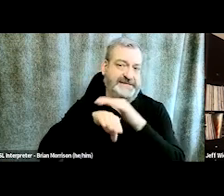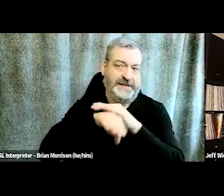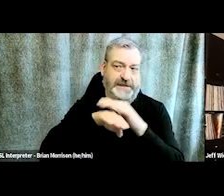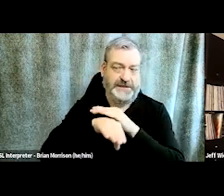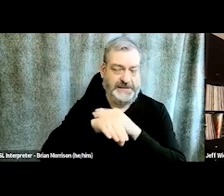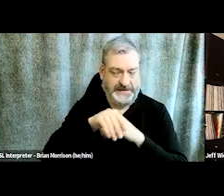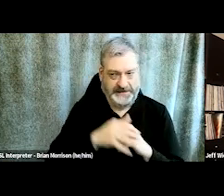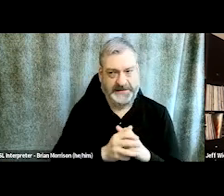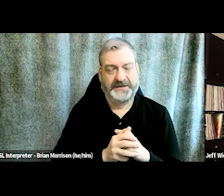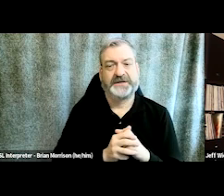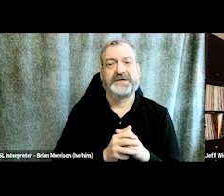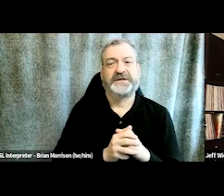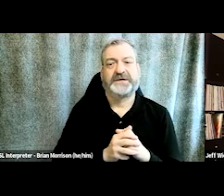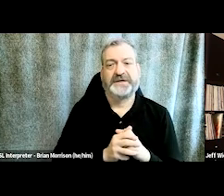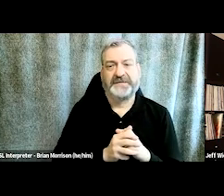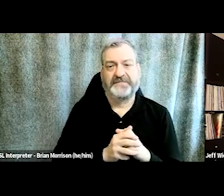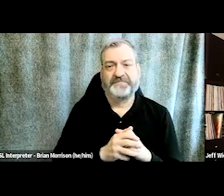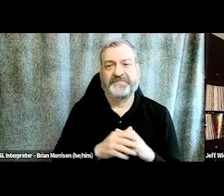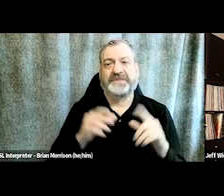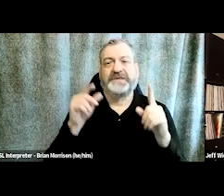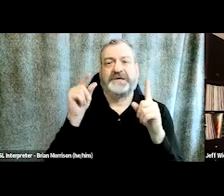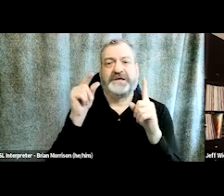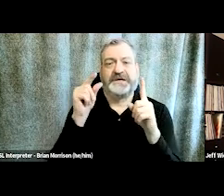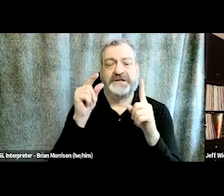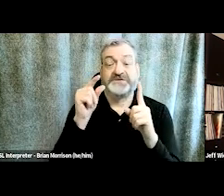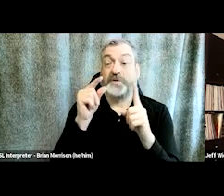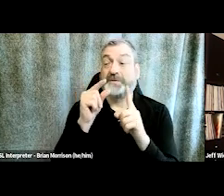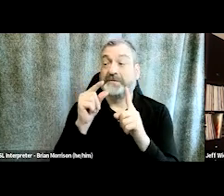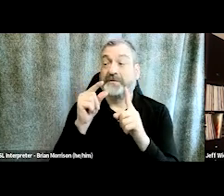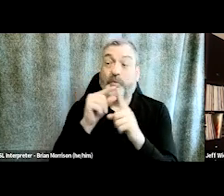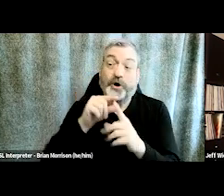There's text in the image that you don't repeat in the post, including date,